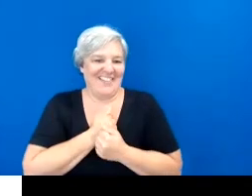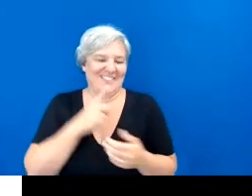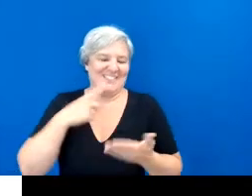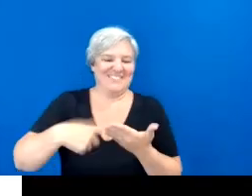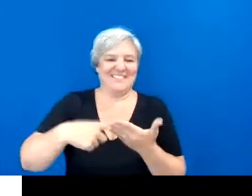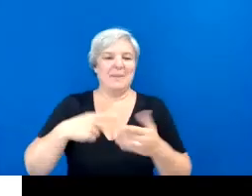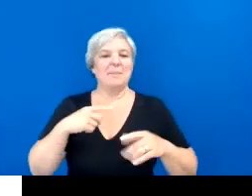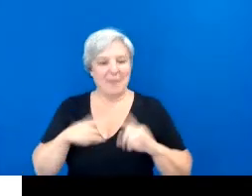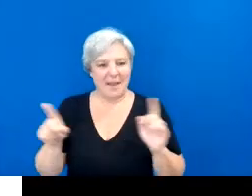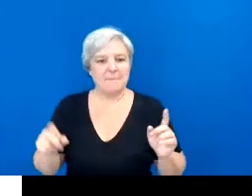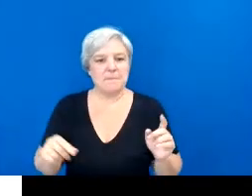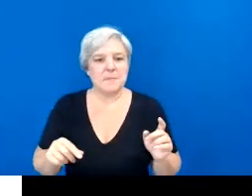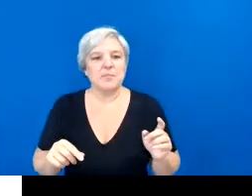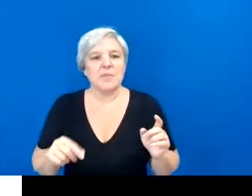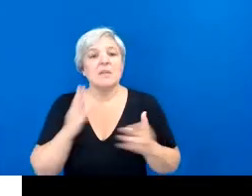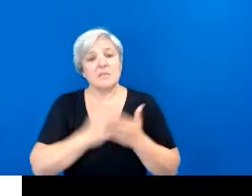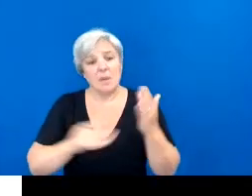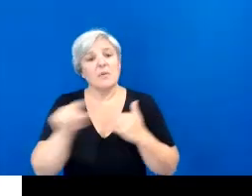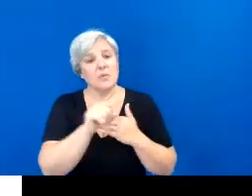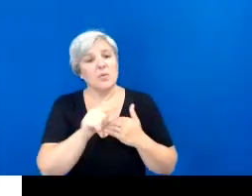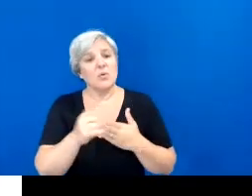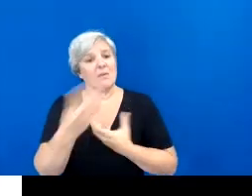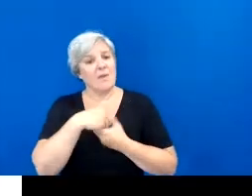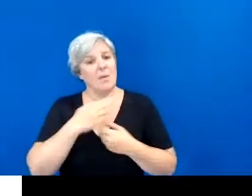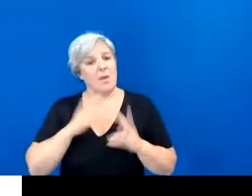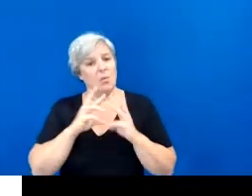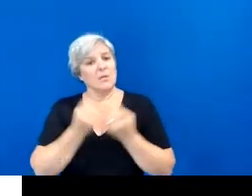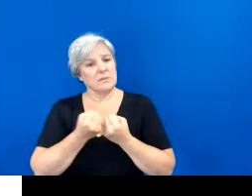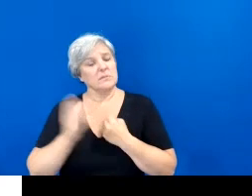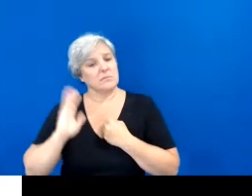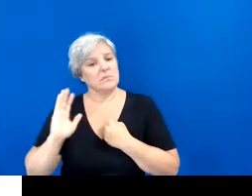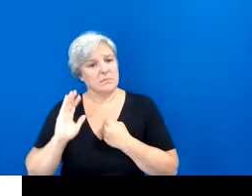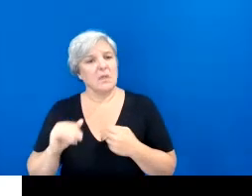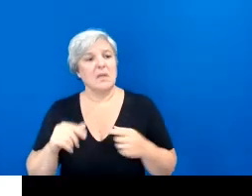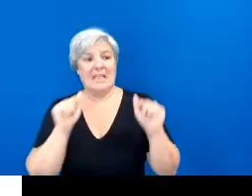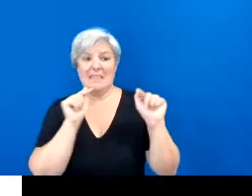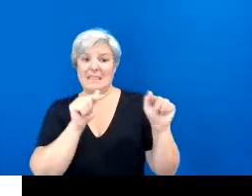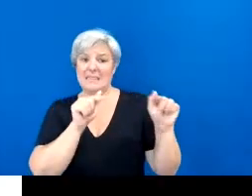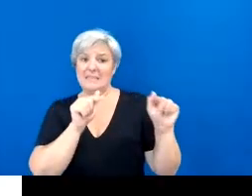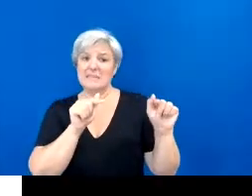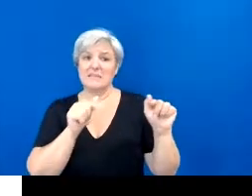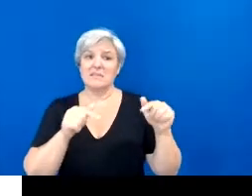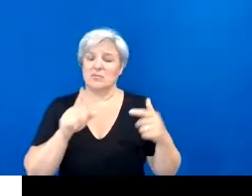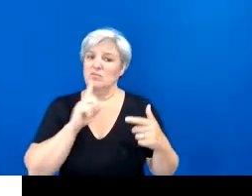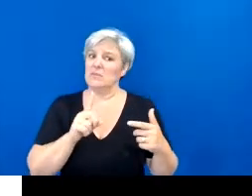I know for those of you who have come to my workshops in the past, this part is probably going to be review